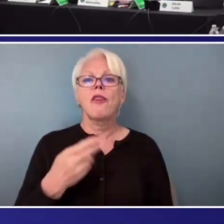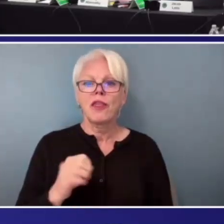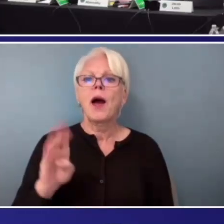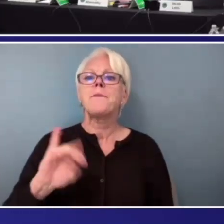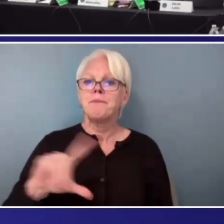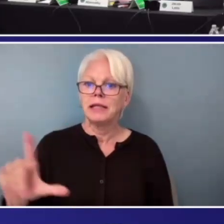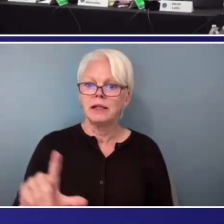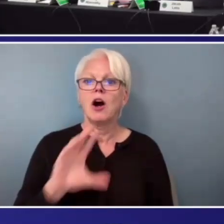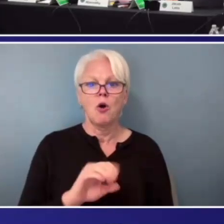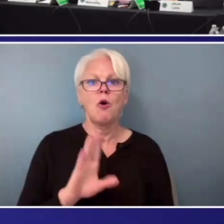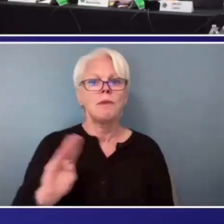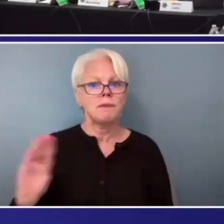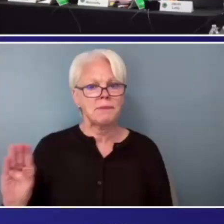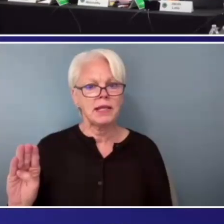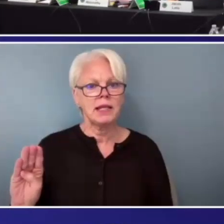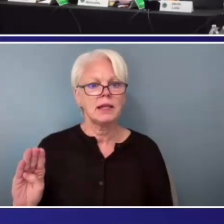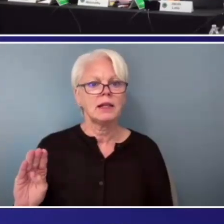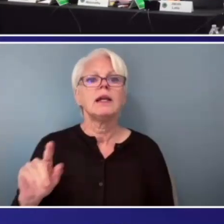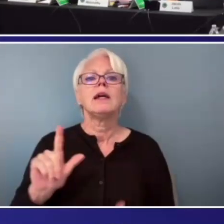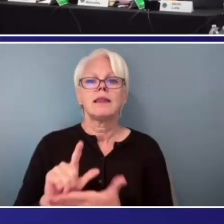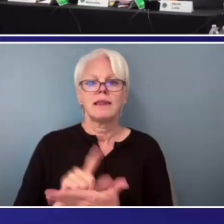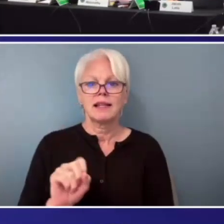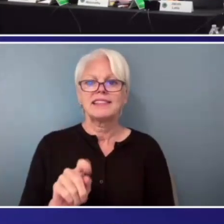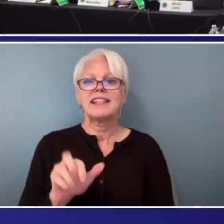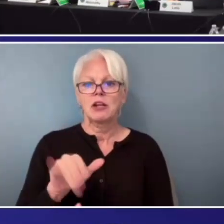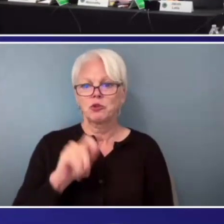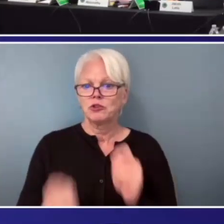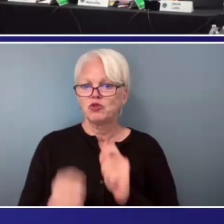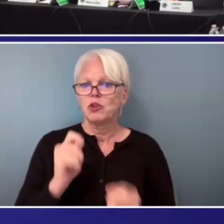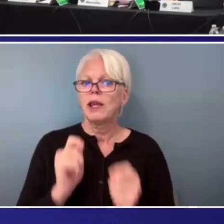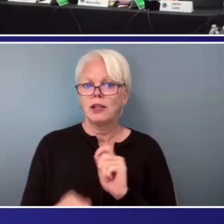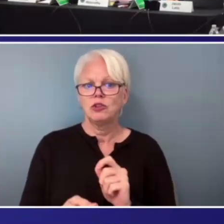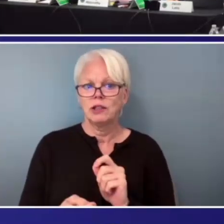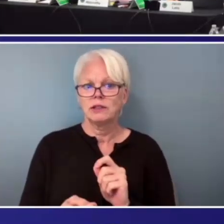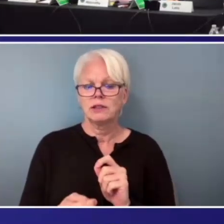the statutory changes that were made because of the One Big Beautiful Bill Act.